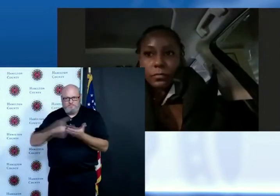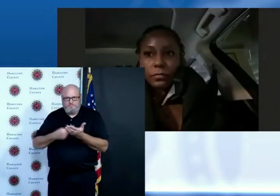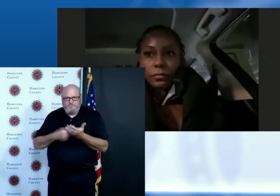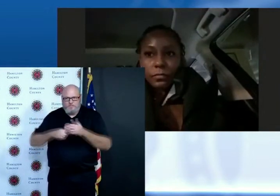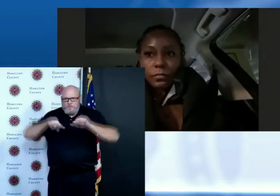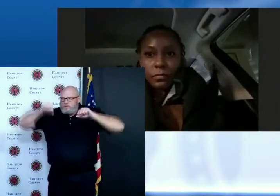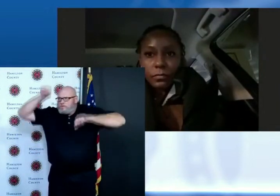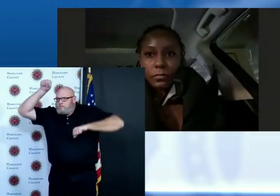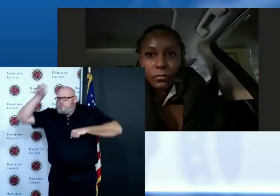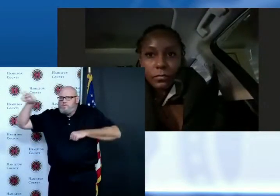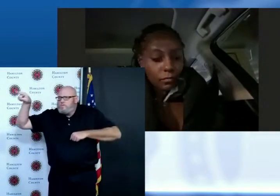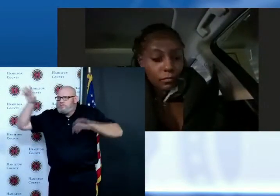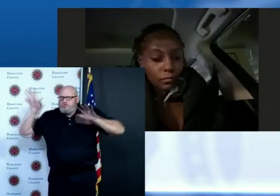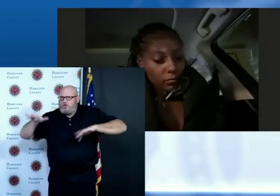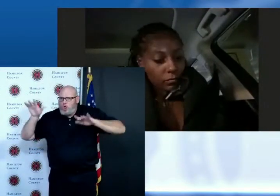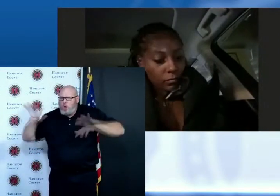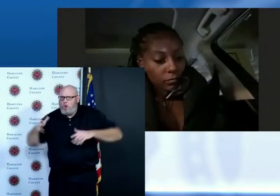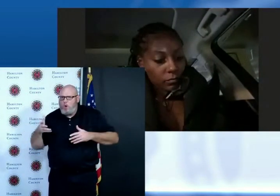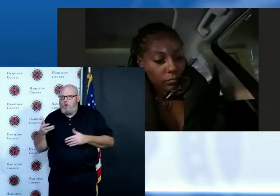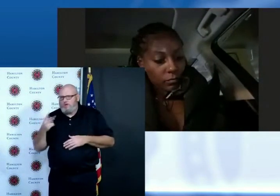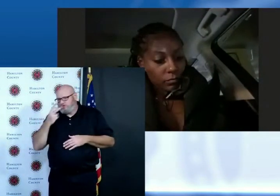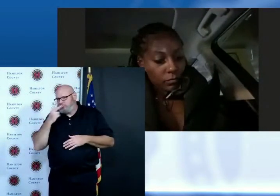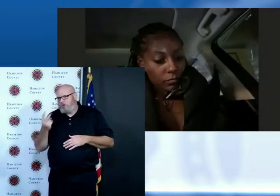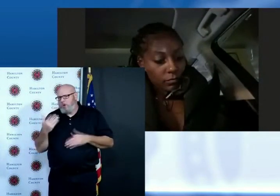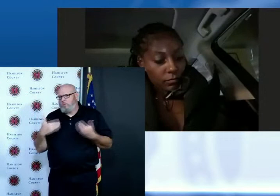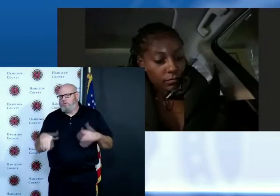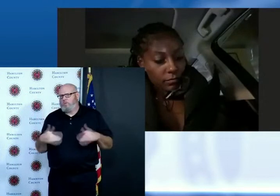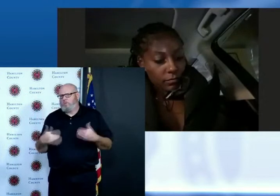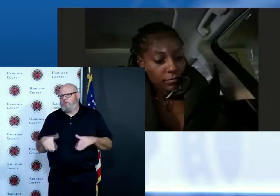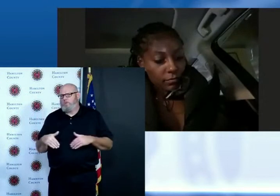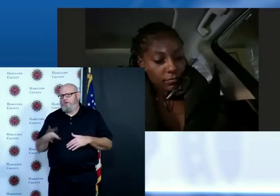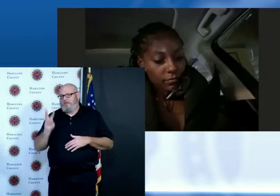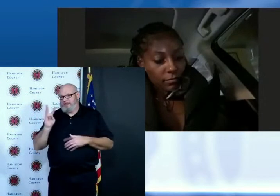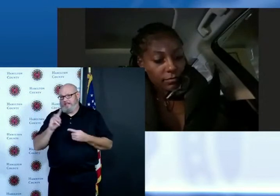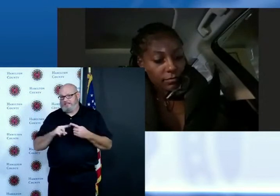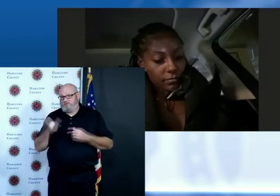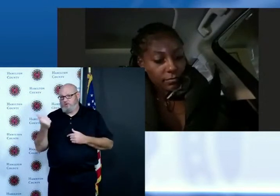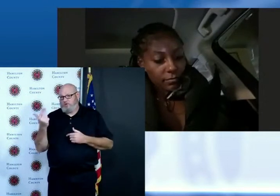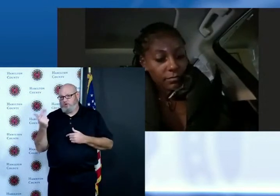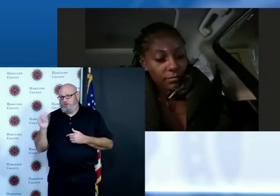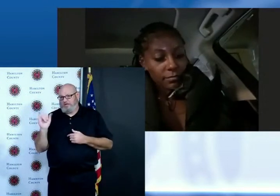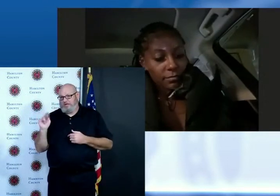in Cincinnati we were surprised to see between 6 and 13 inches of snow depending on where you lived